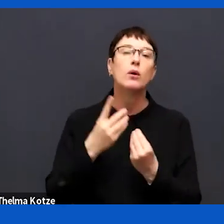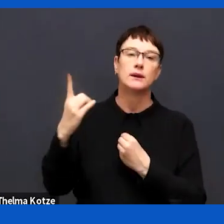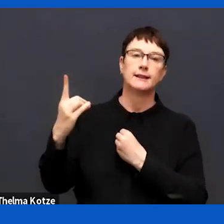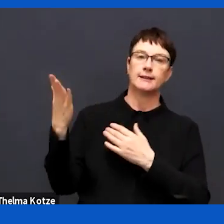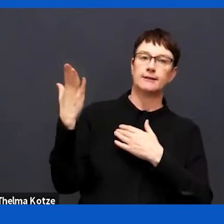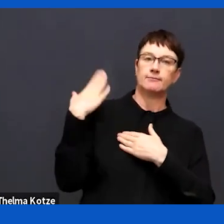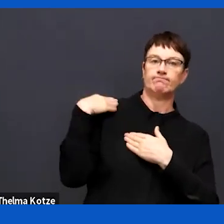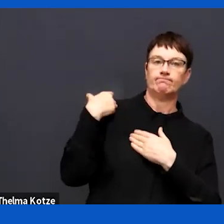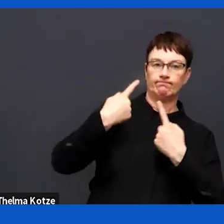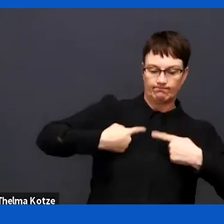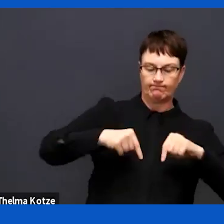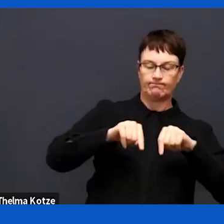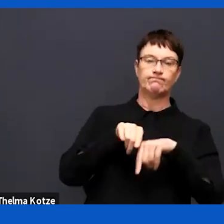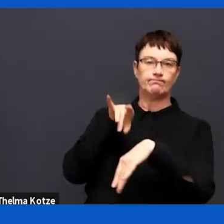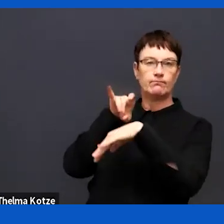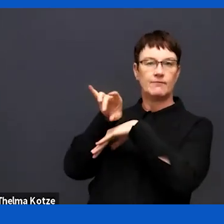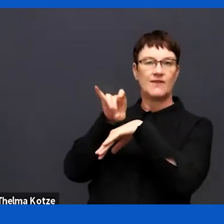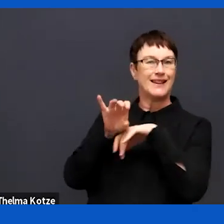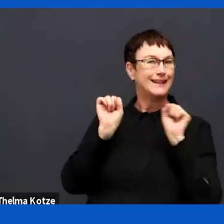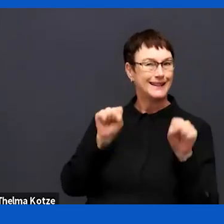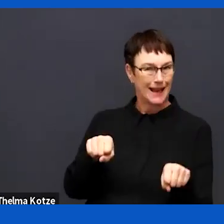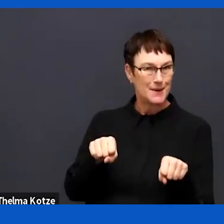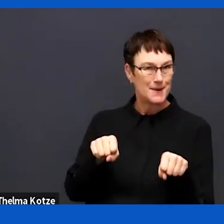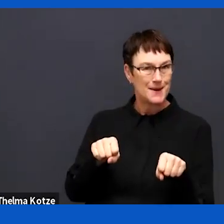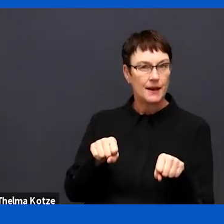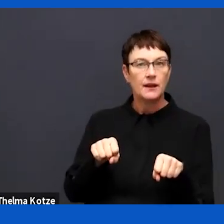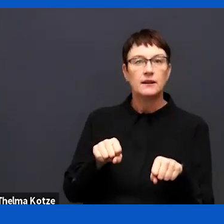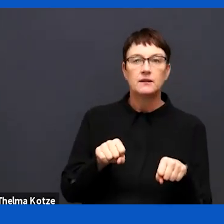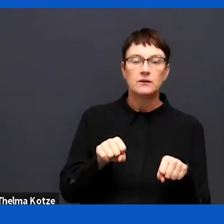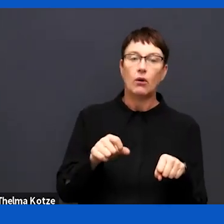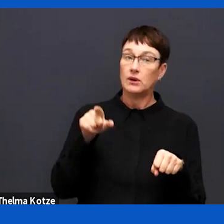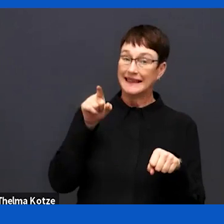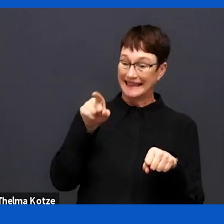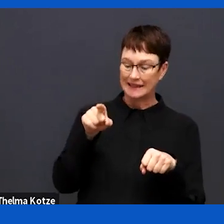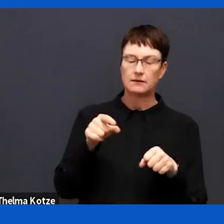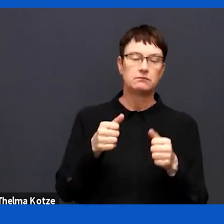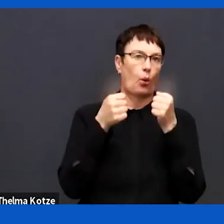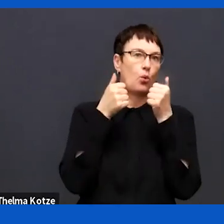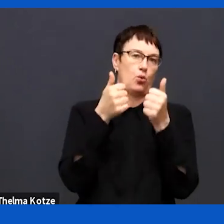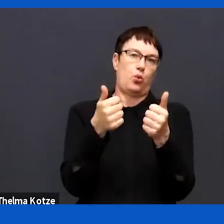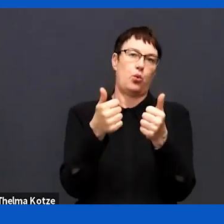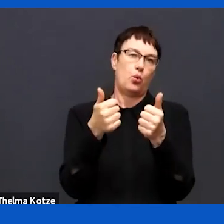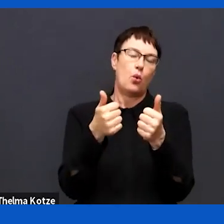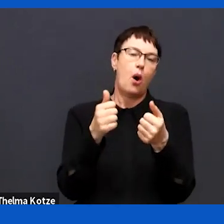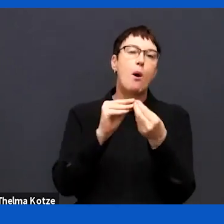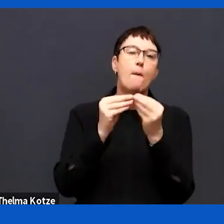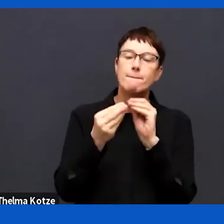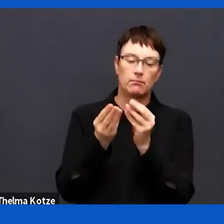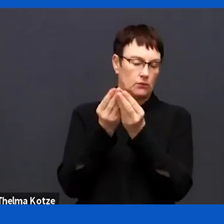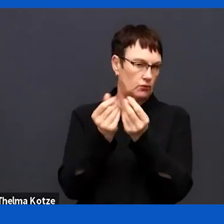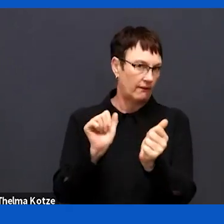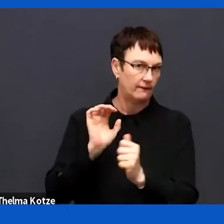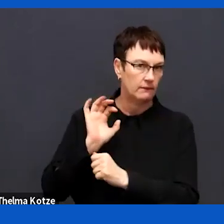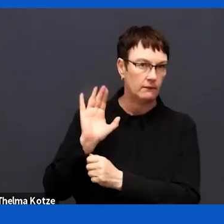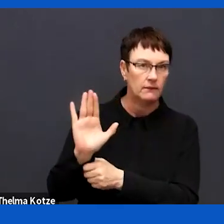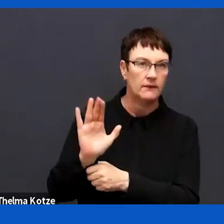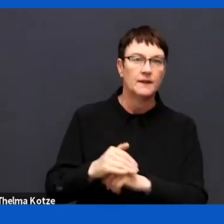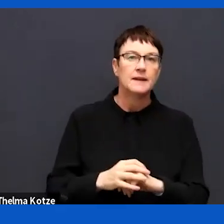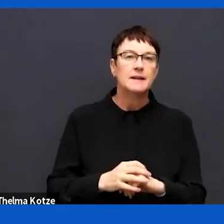the technology or the solutions that we have now on the market under accessibility overlays are